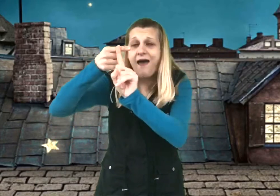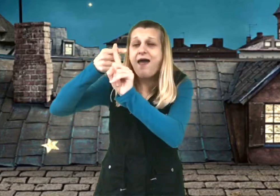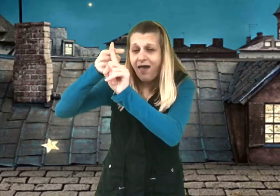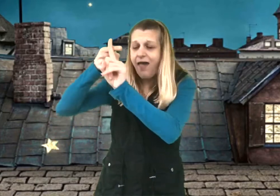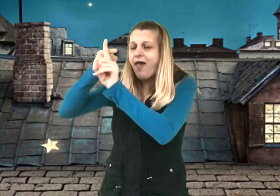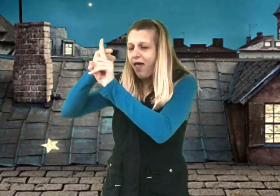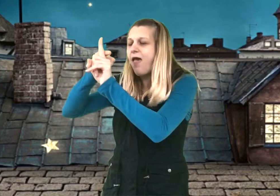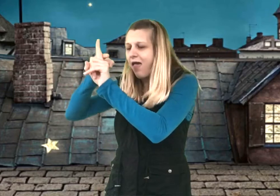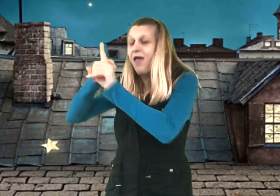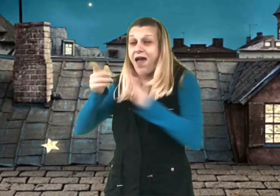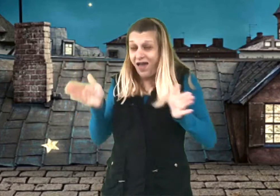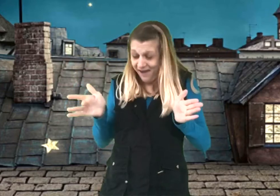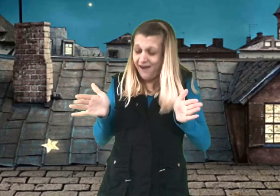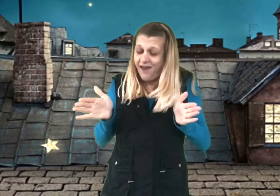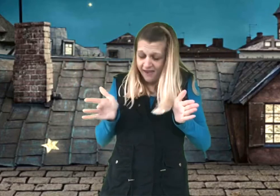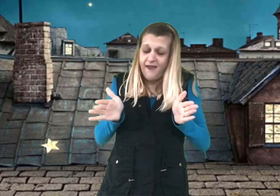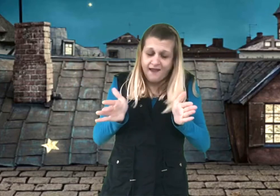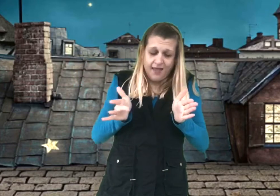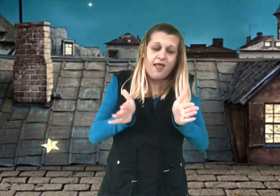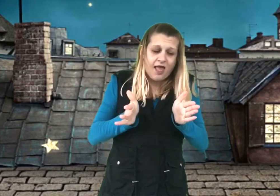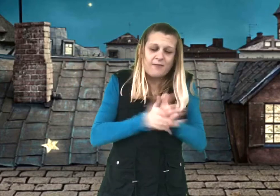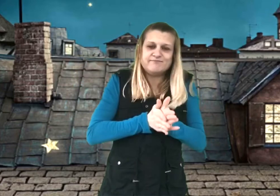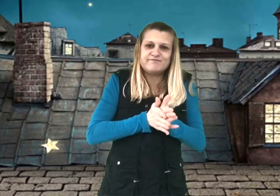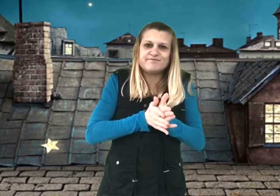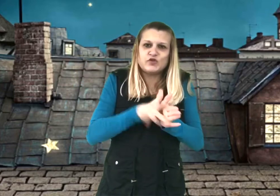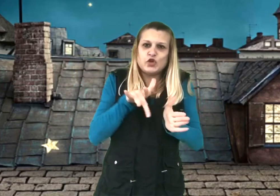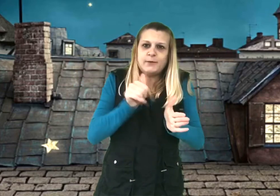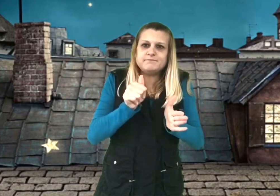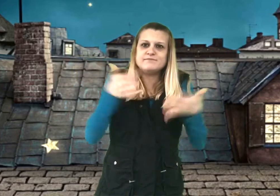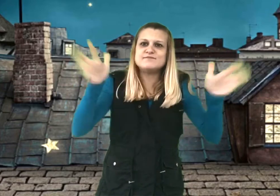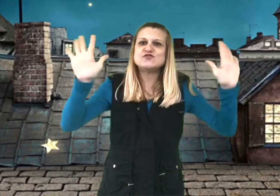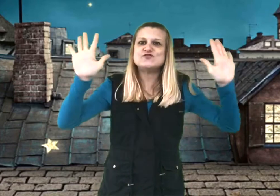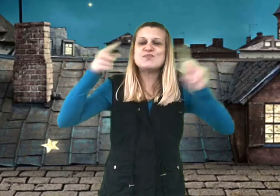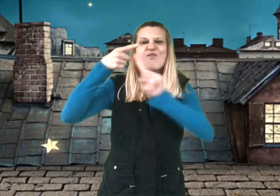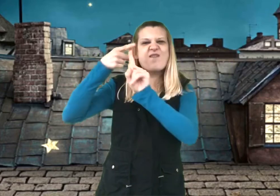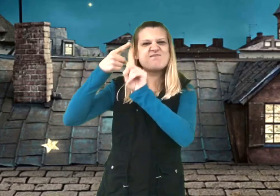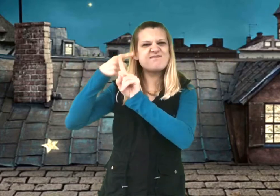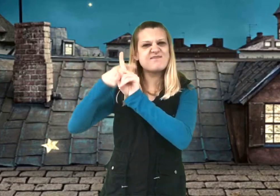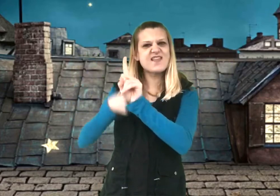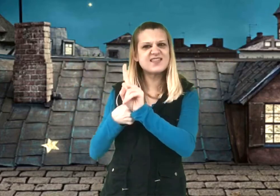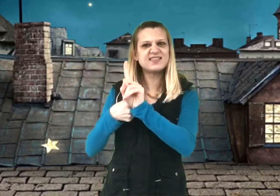For more than a month, he finally would eat the last piece of the chocolate bar that he got for his birthday.